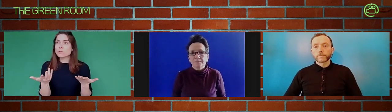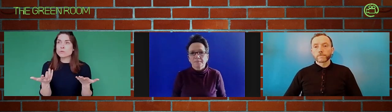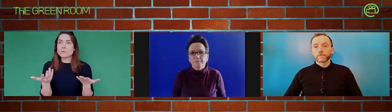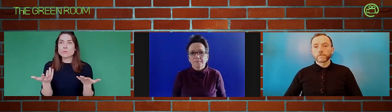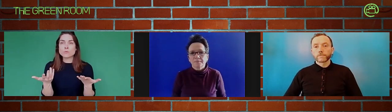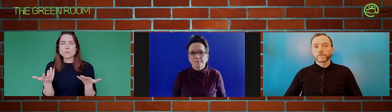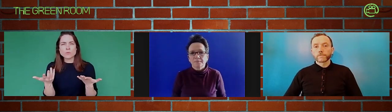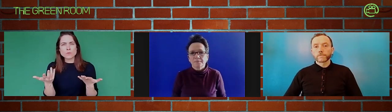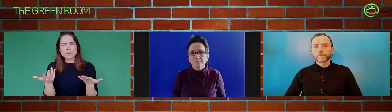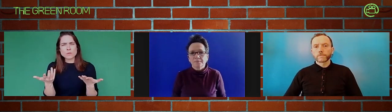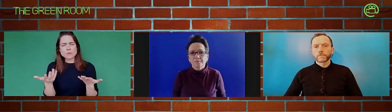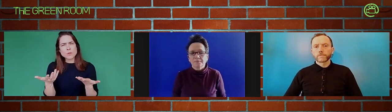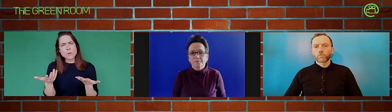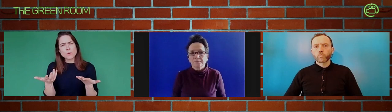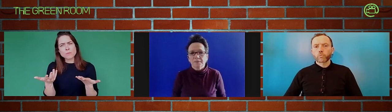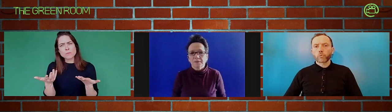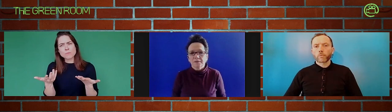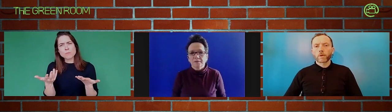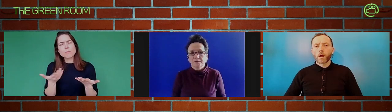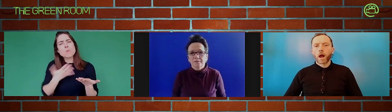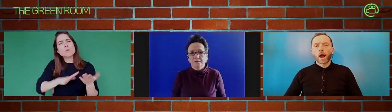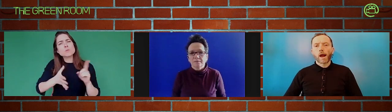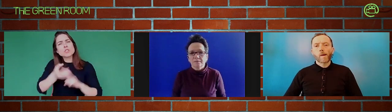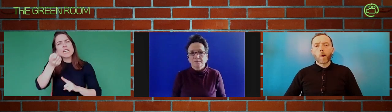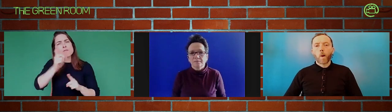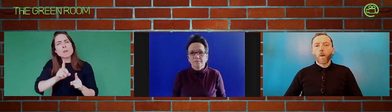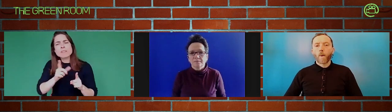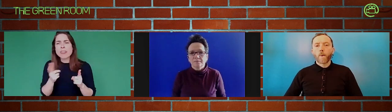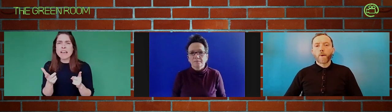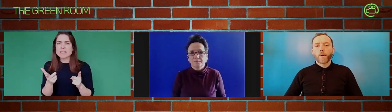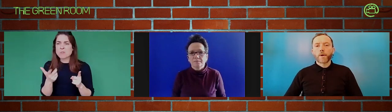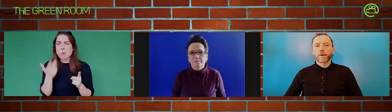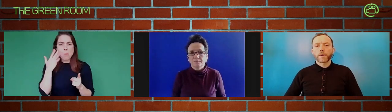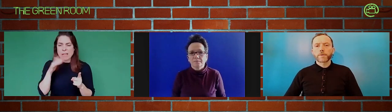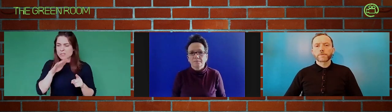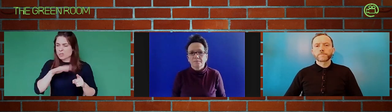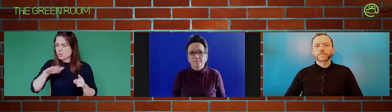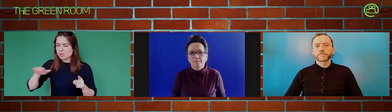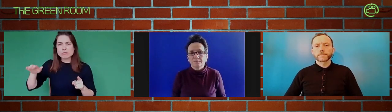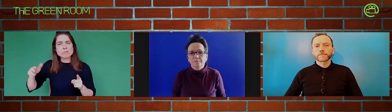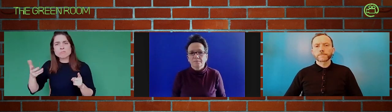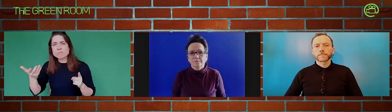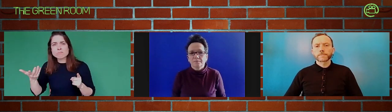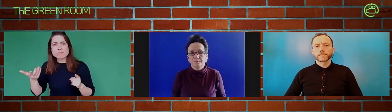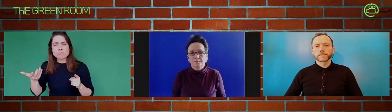going, you know, children at school. It becoming more normal to have deaf disabled and